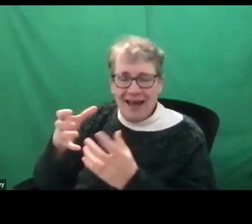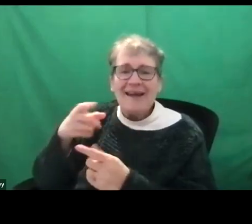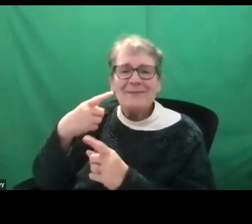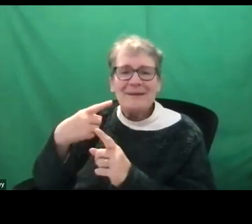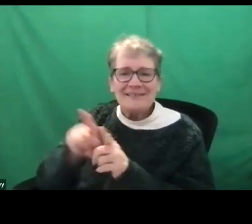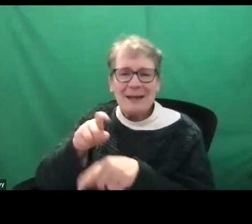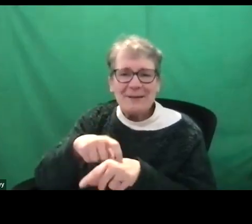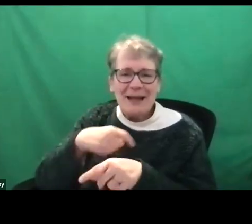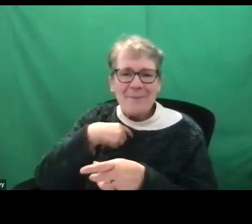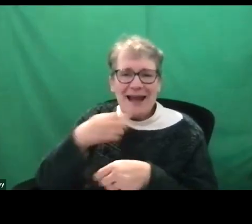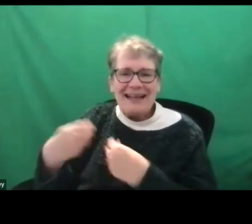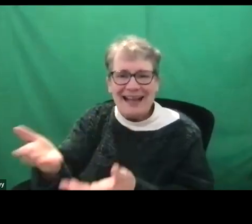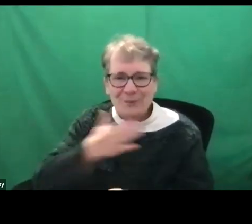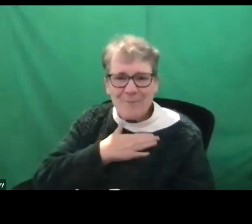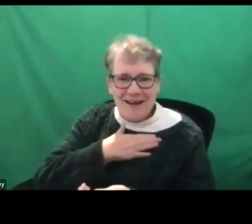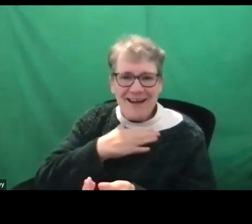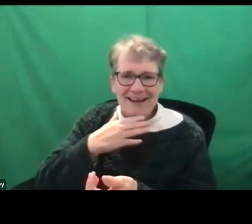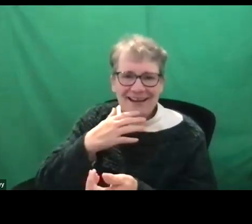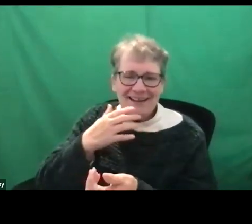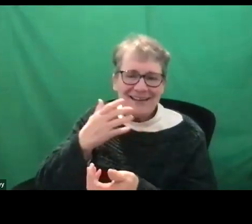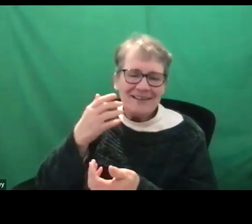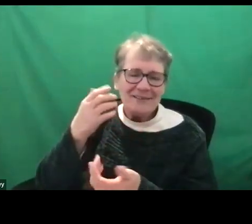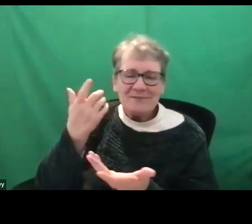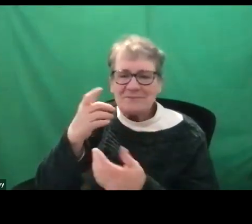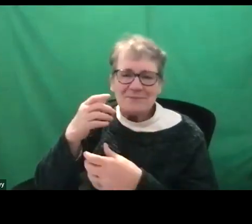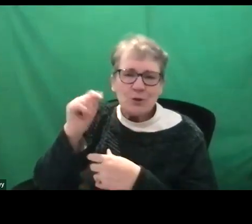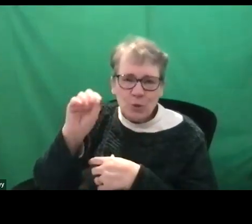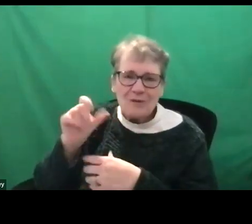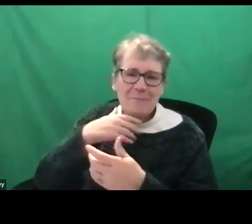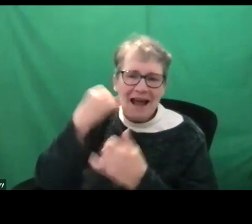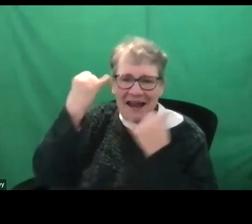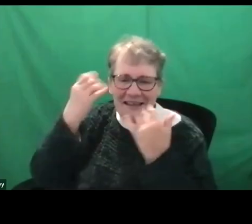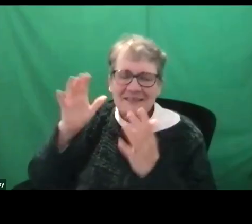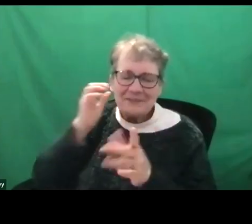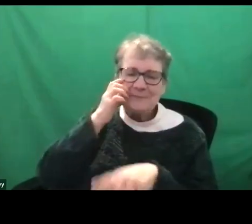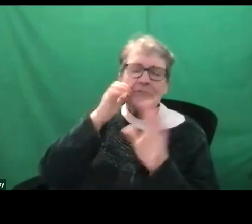It's nice. I've learned a lot, but I've also given, um...